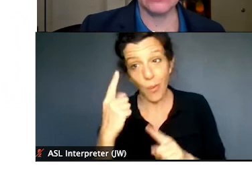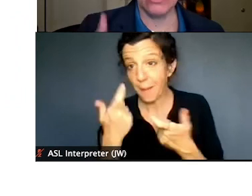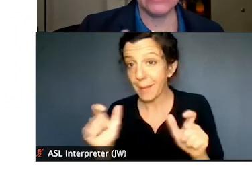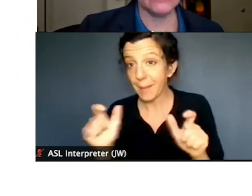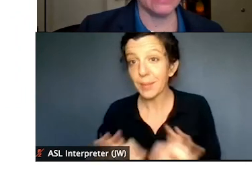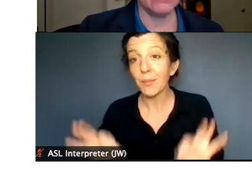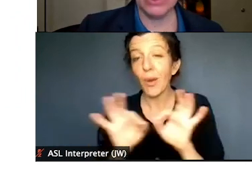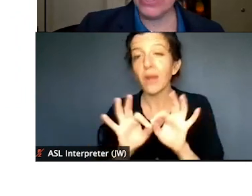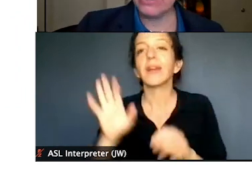It's quite the combo there.